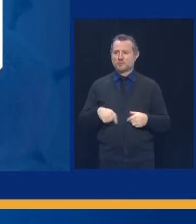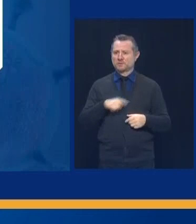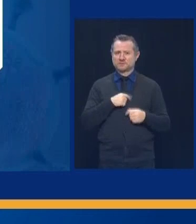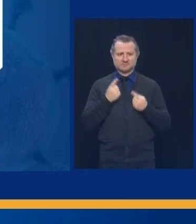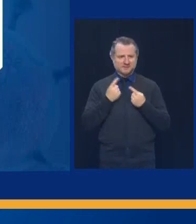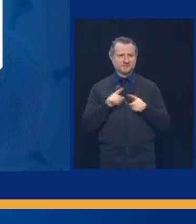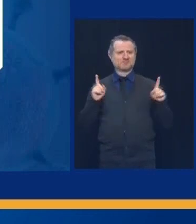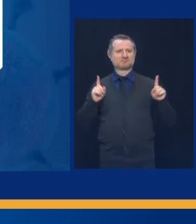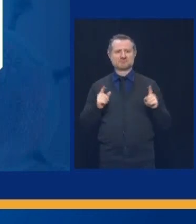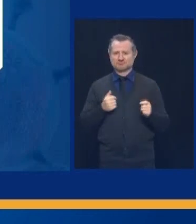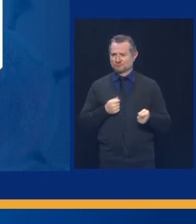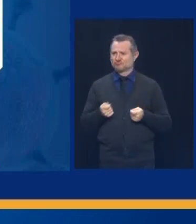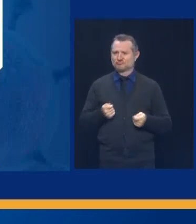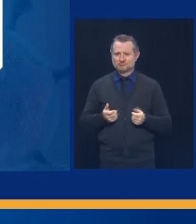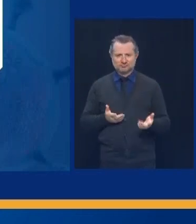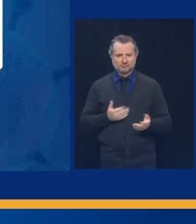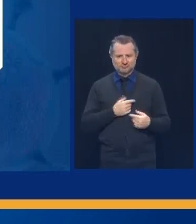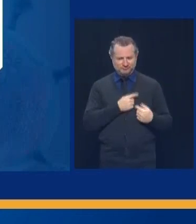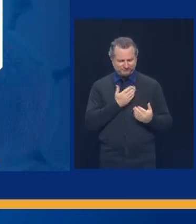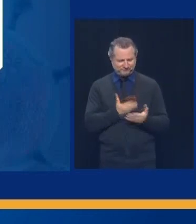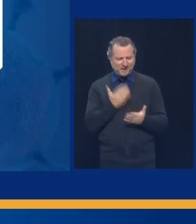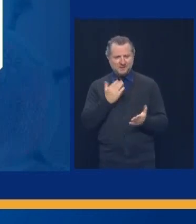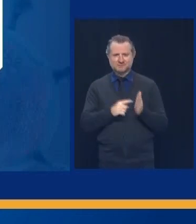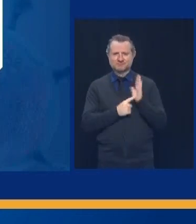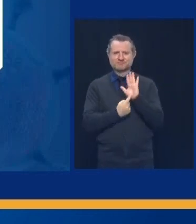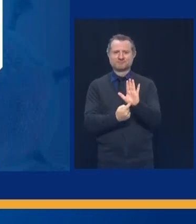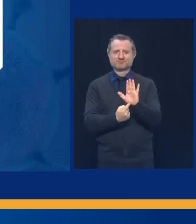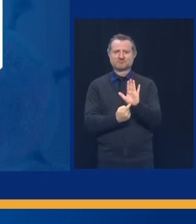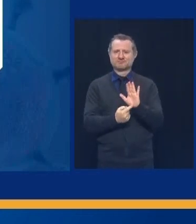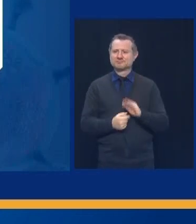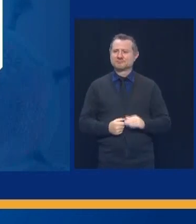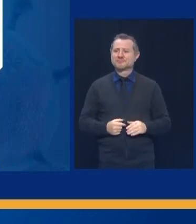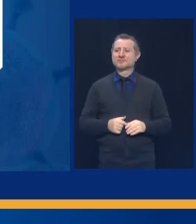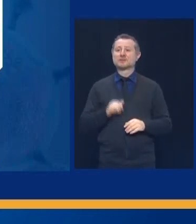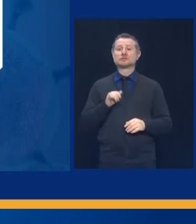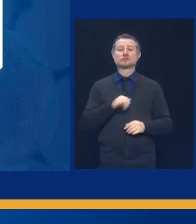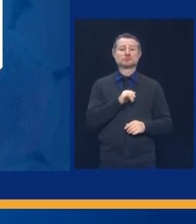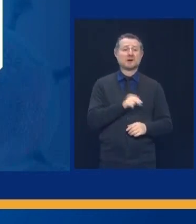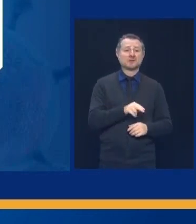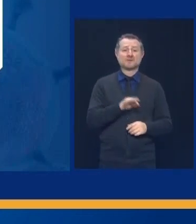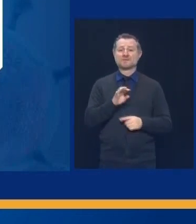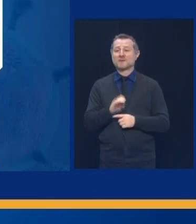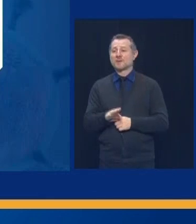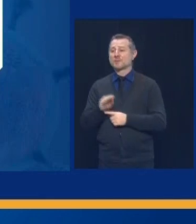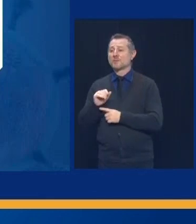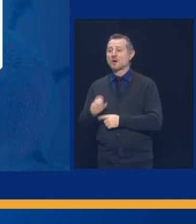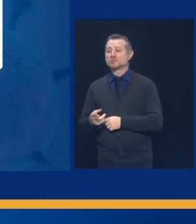CONTROL? THE PANDEMIC. NEW YORK SAYS, YOU'RE WRONG, BECAUSE WE DID.